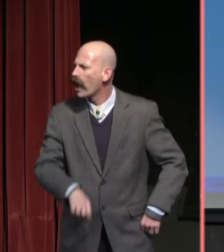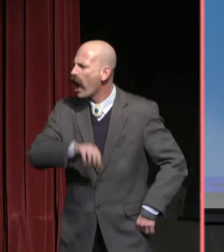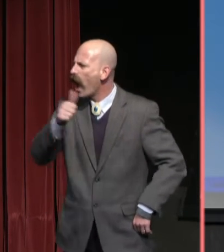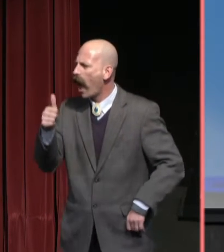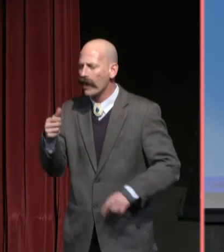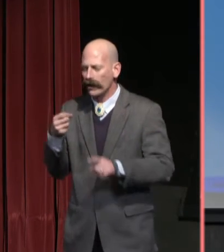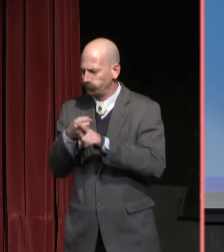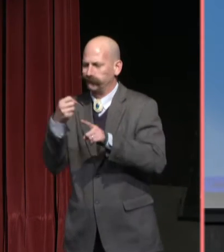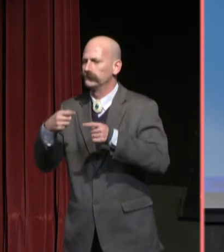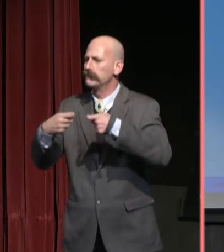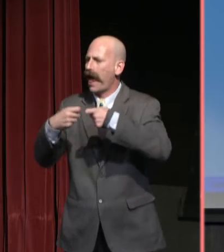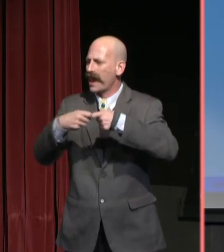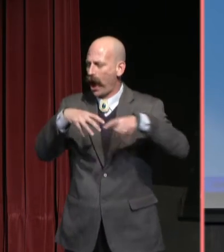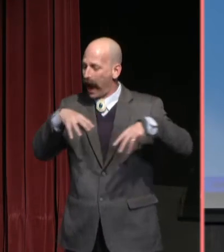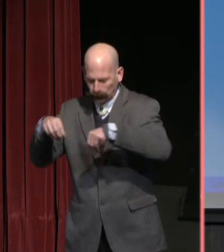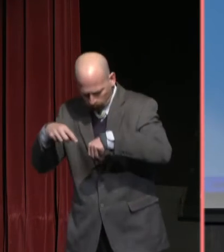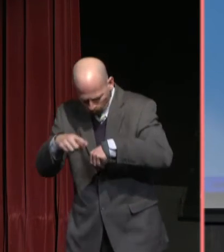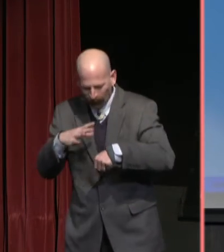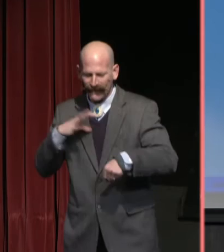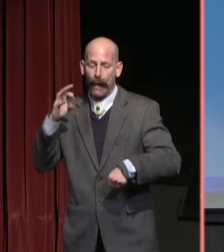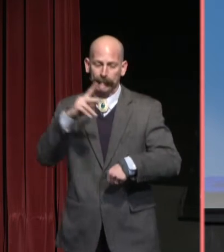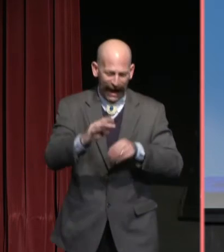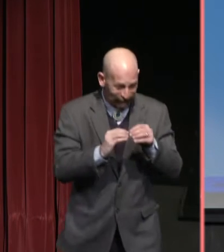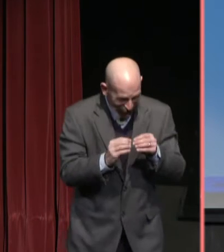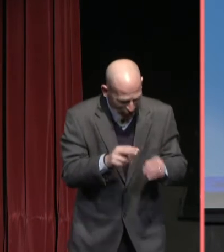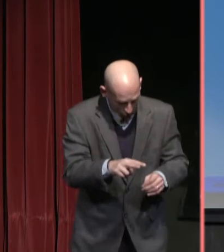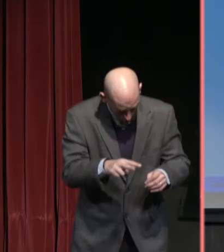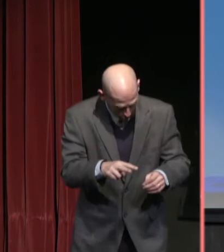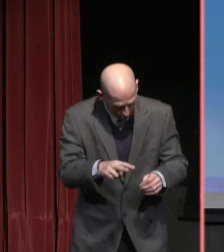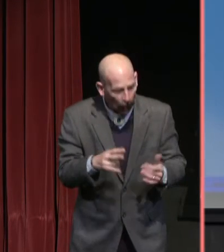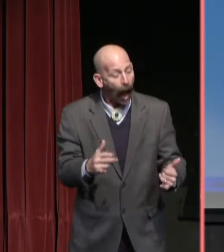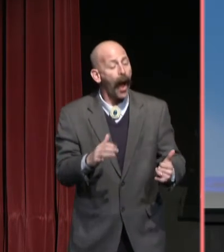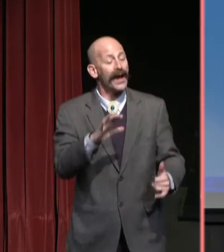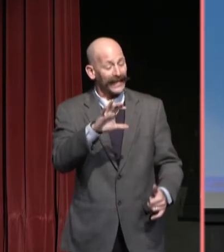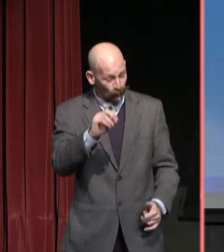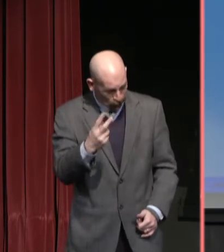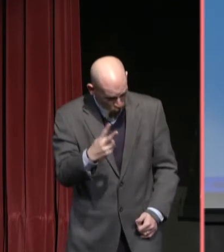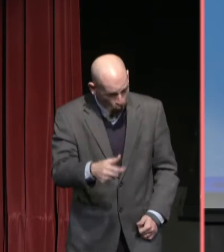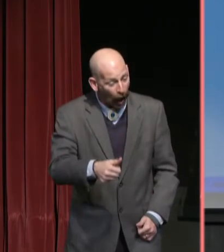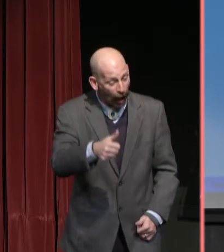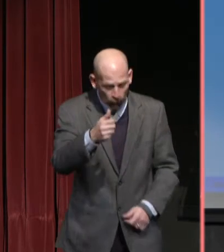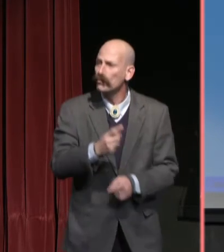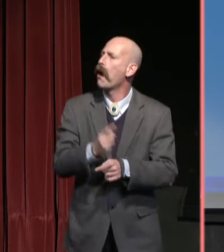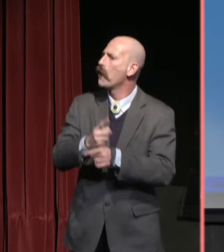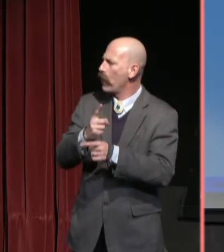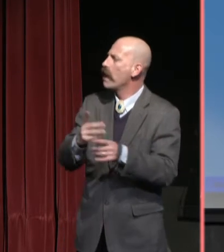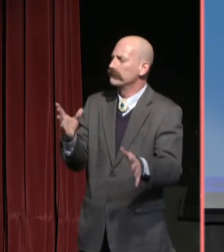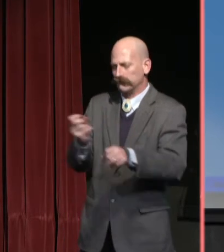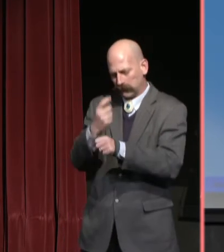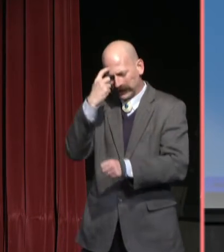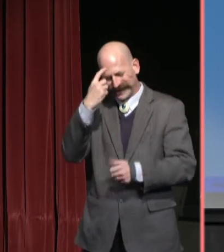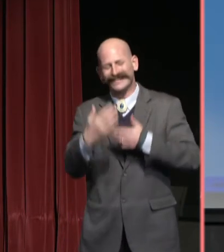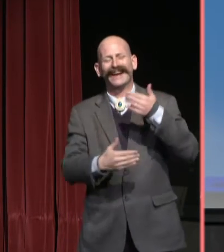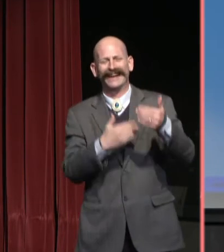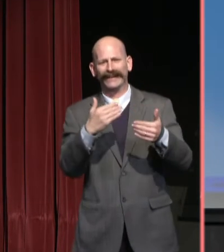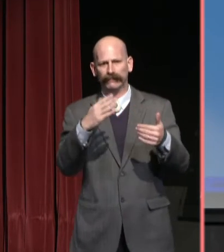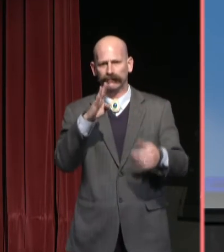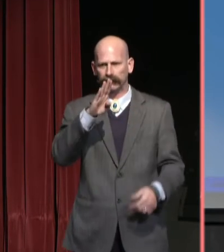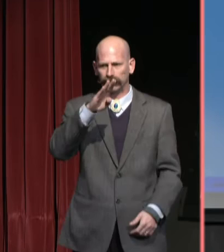After that power cut, the CO2 went up again and he was happy again. CO2 should be going up, right? But then it started going down again.